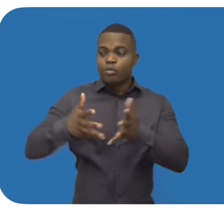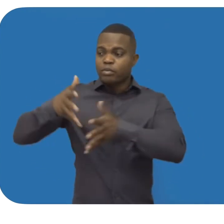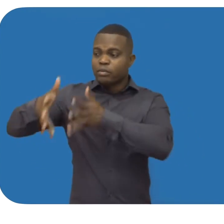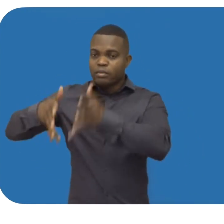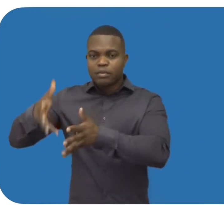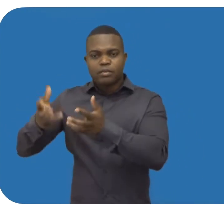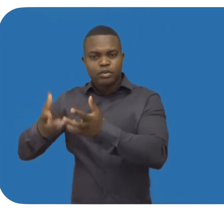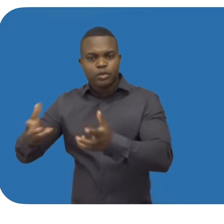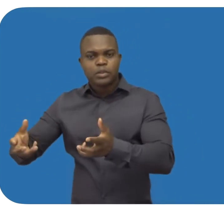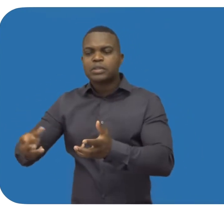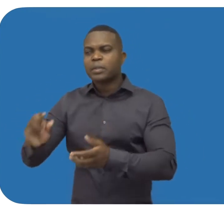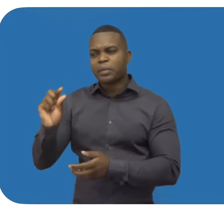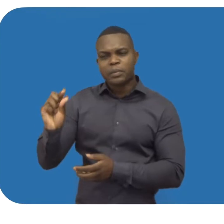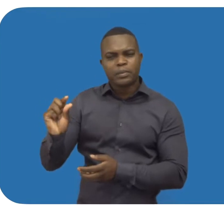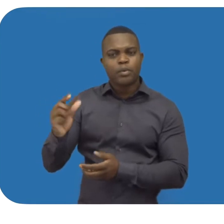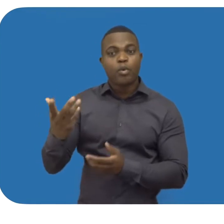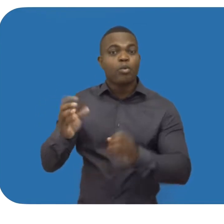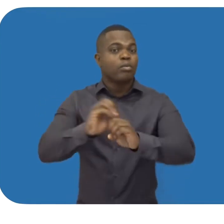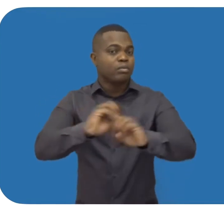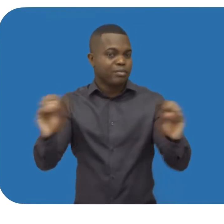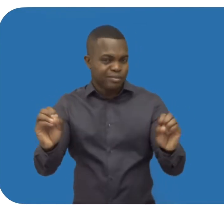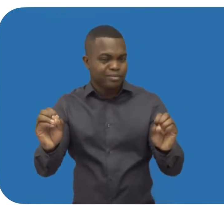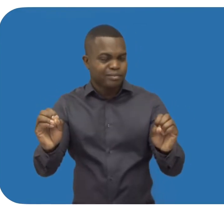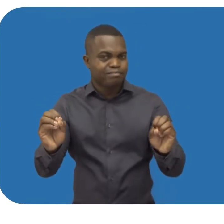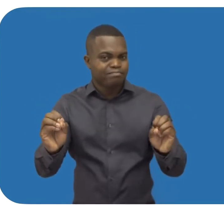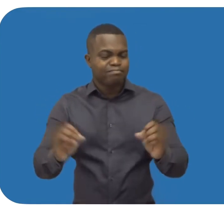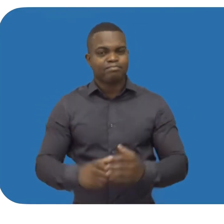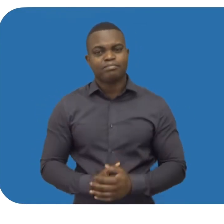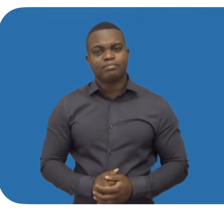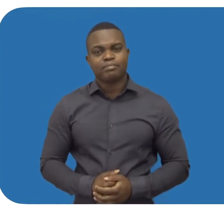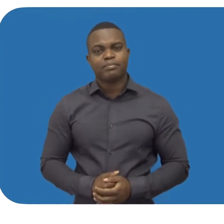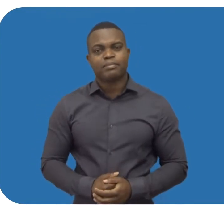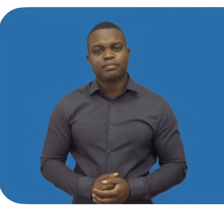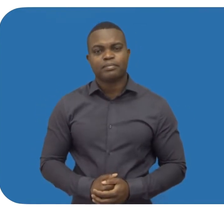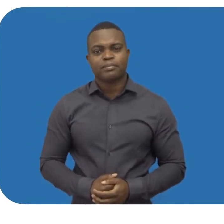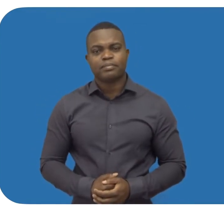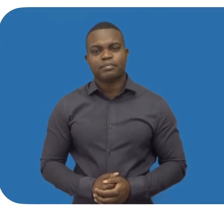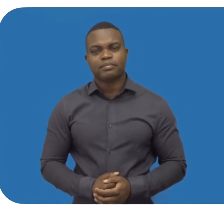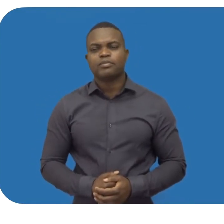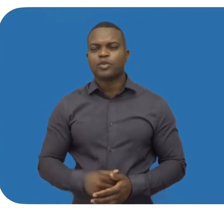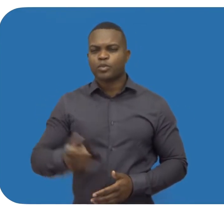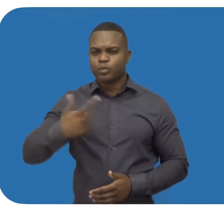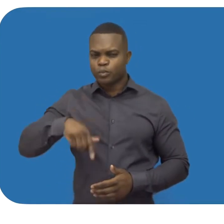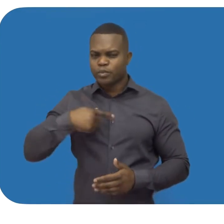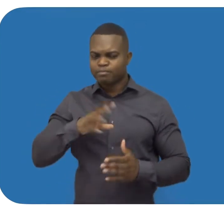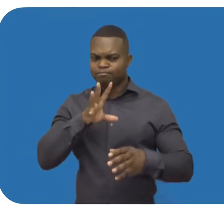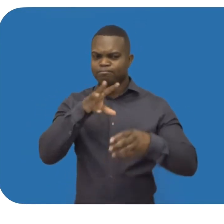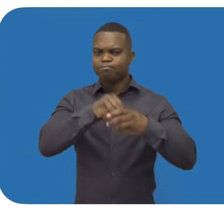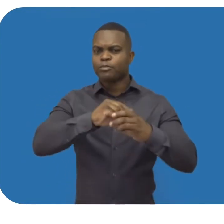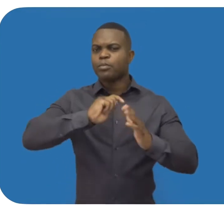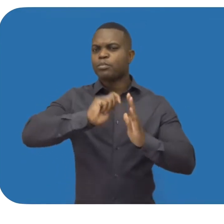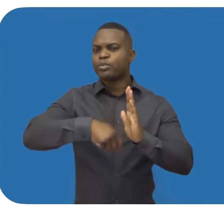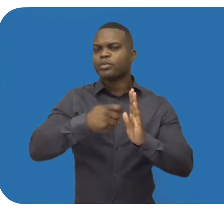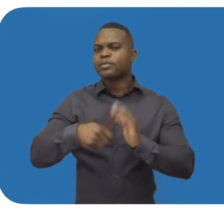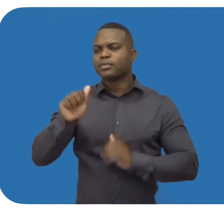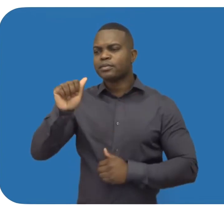and usually quite limited in size, if they exist at all. So, when we started working on project EASIER,